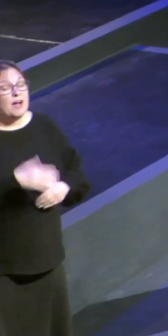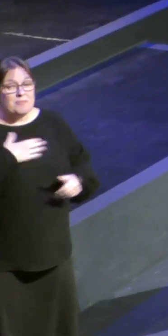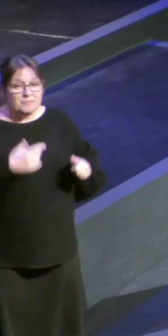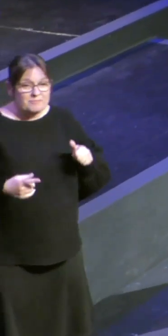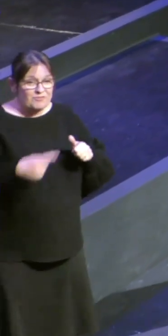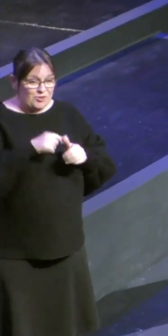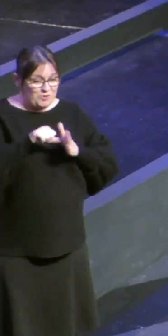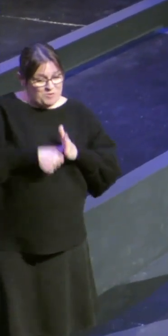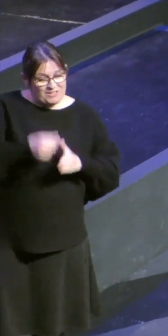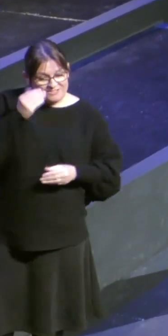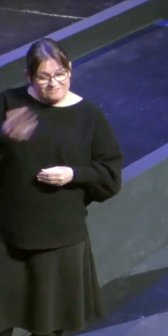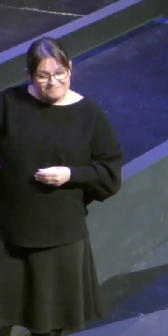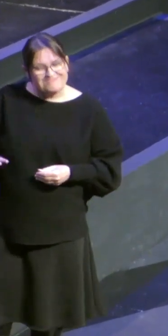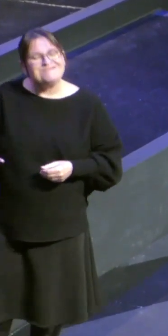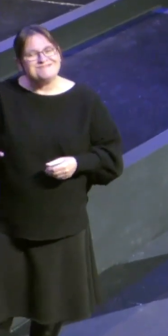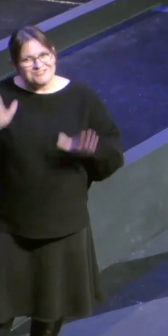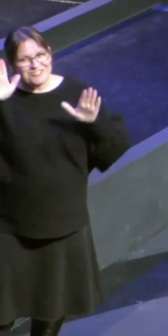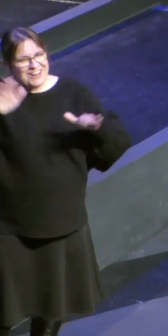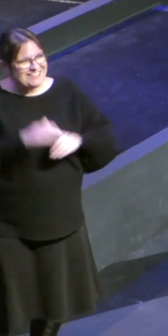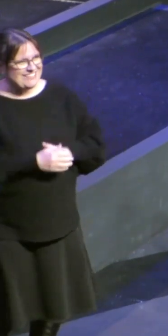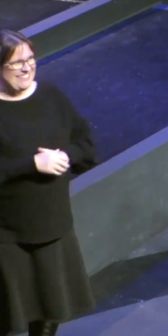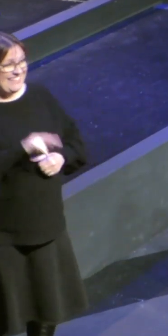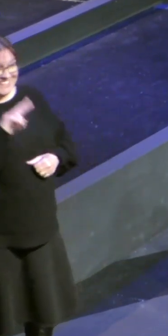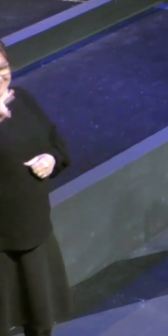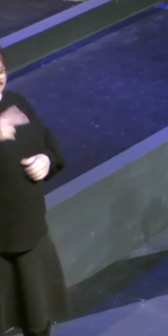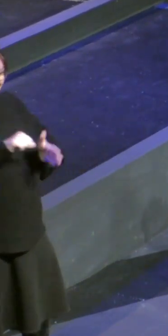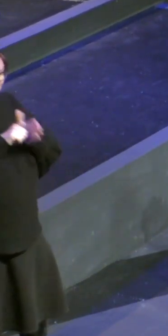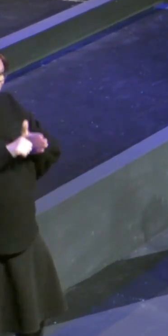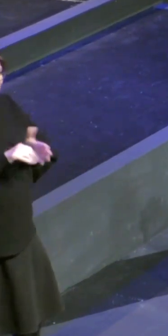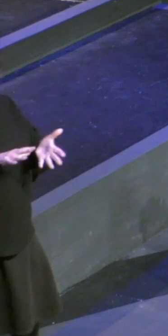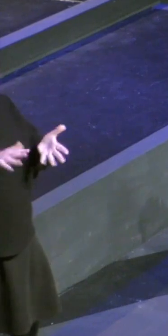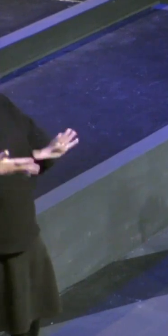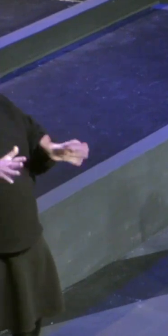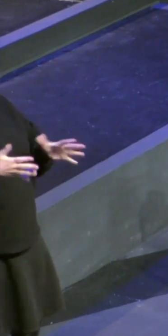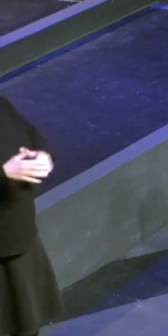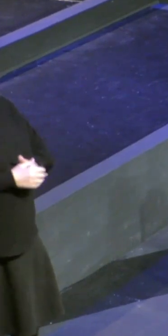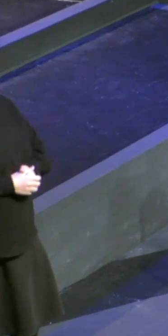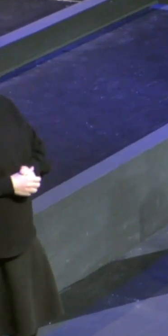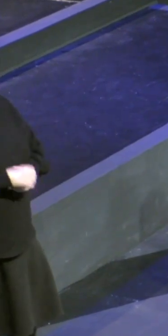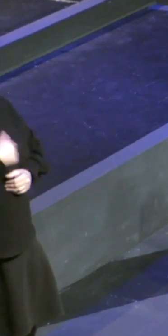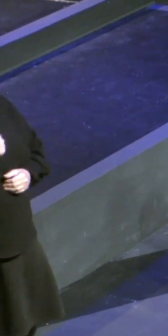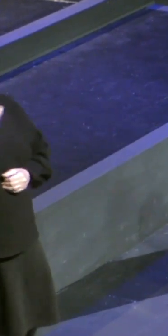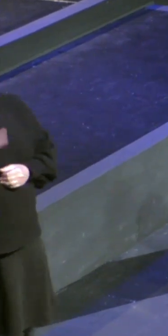My second impression, perhaps not so much. I introduced myself to Lisa. Hi.